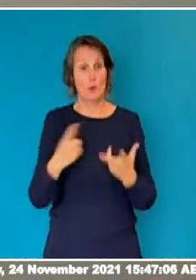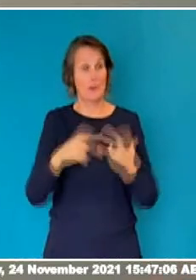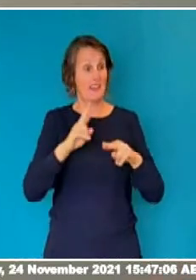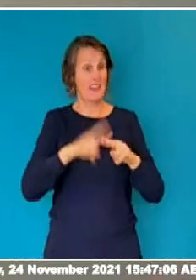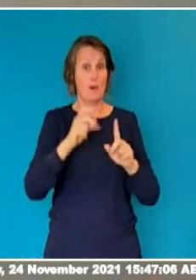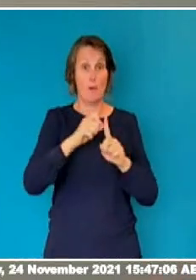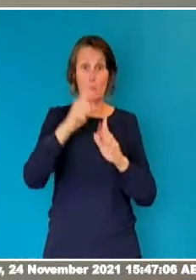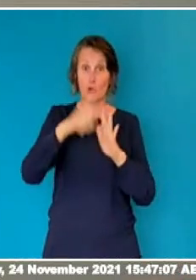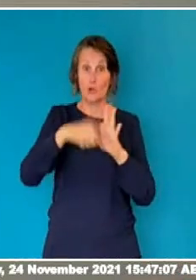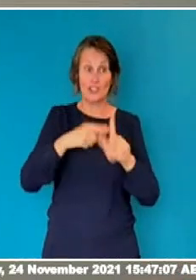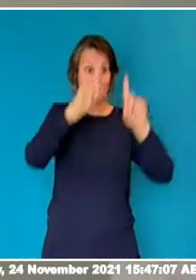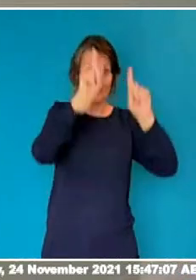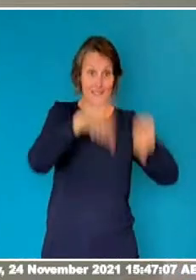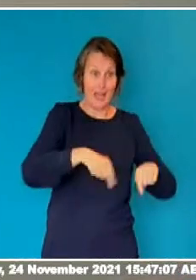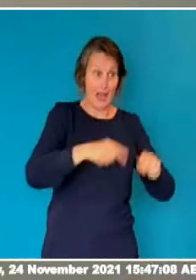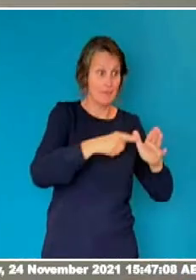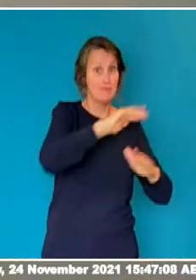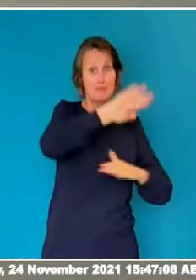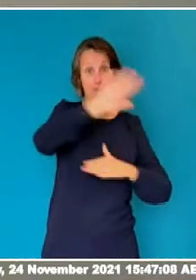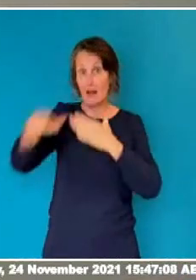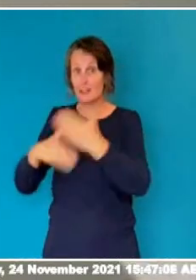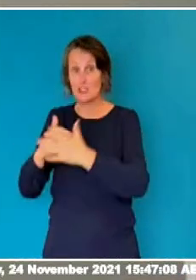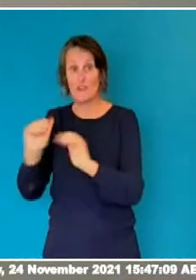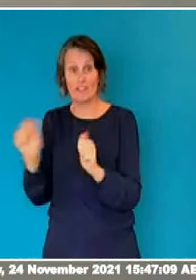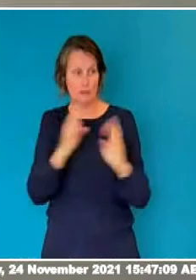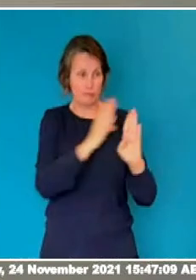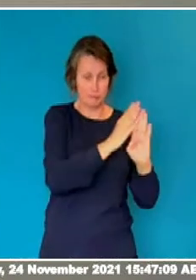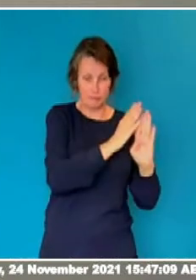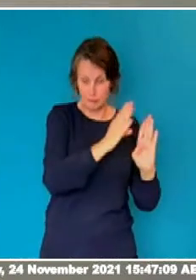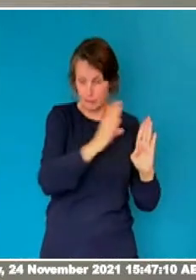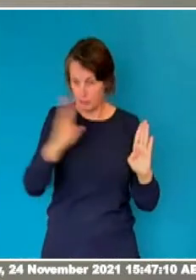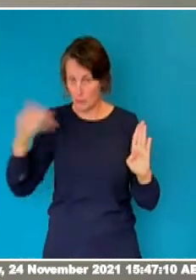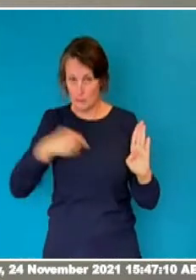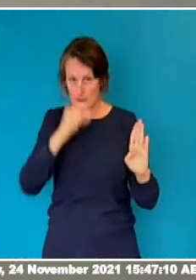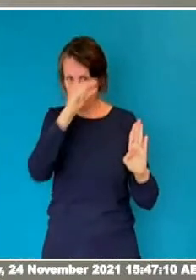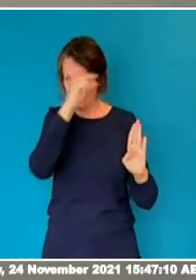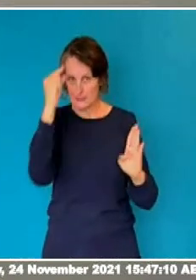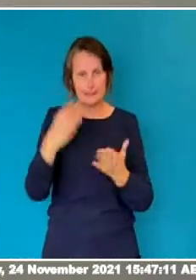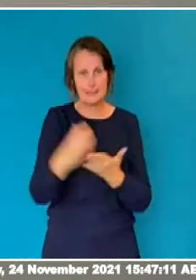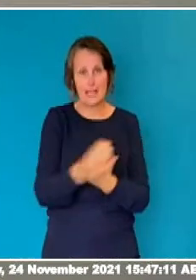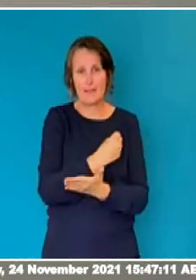delivery phase, and they are very prescriptive around how to mitigate risk and